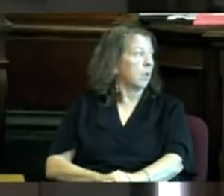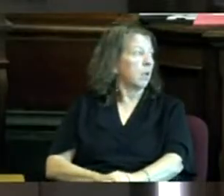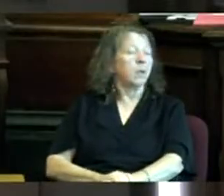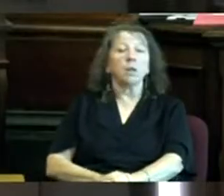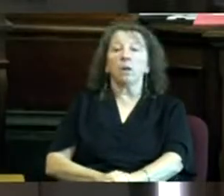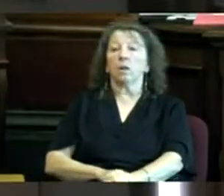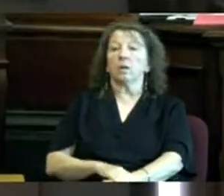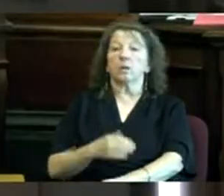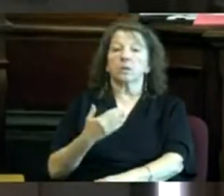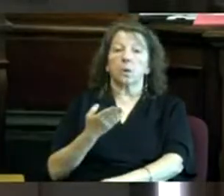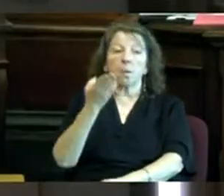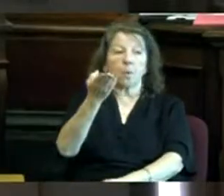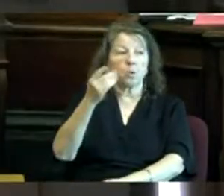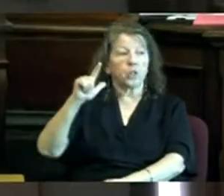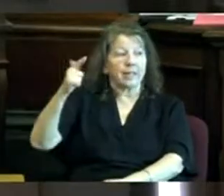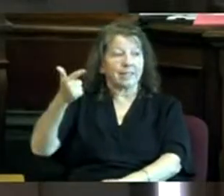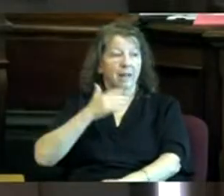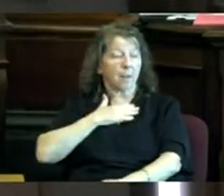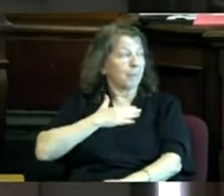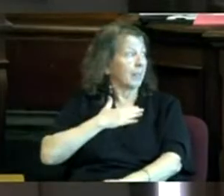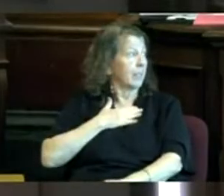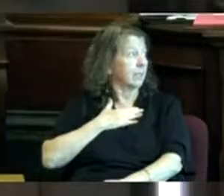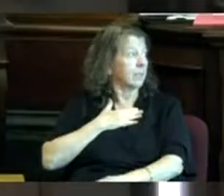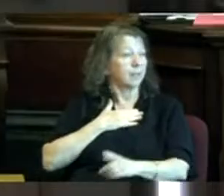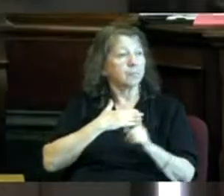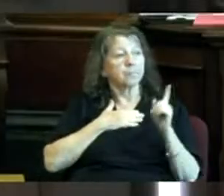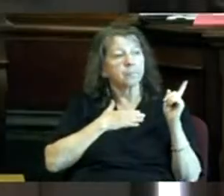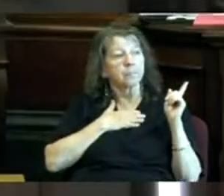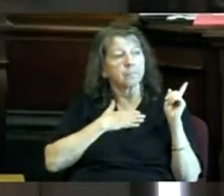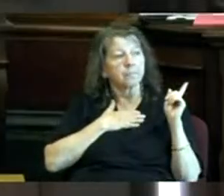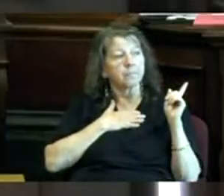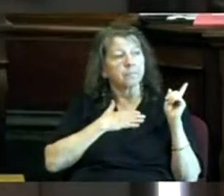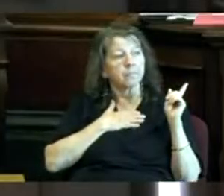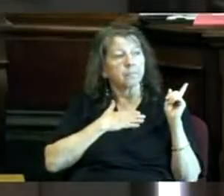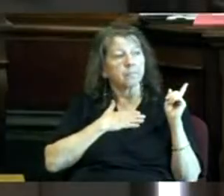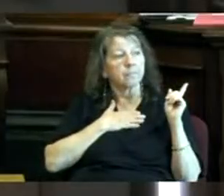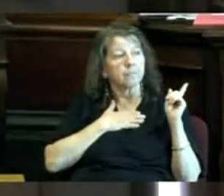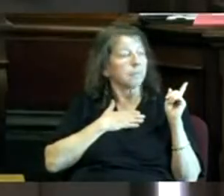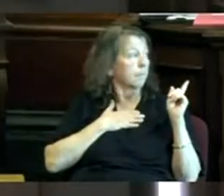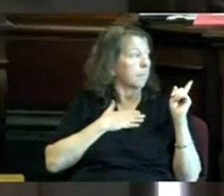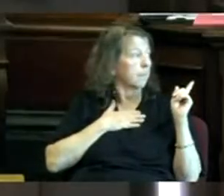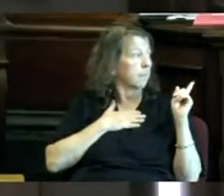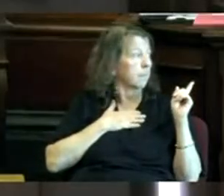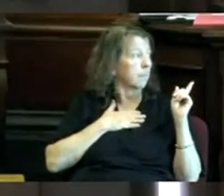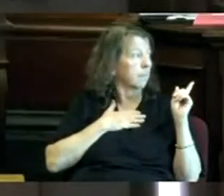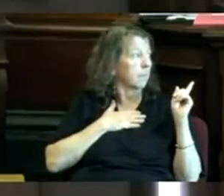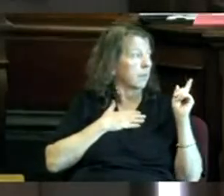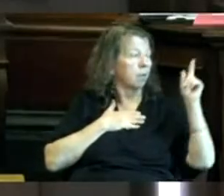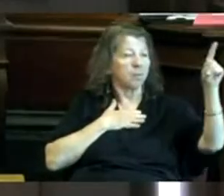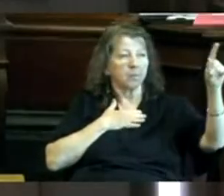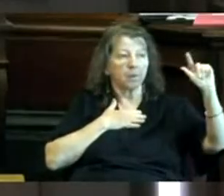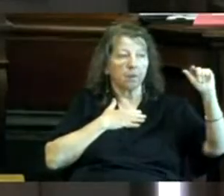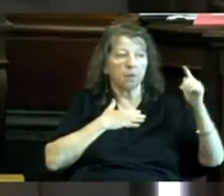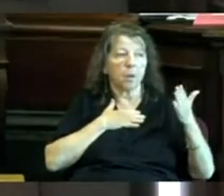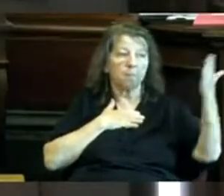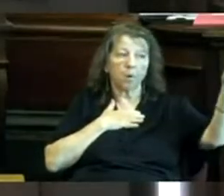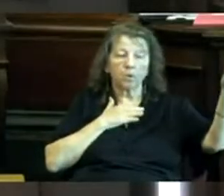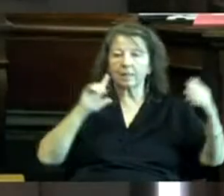you comfortable with that? Yes. That's fine. Okay. All right. So I will take a motion and a